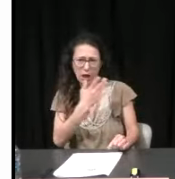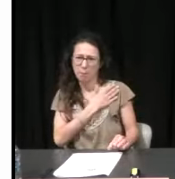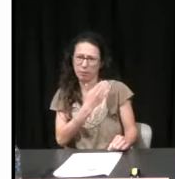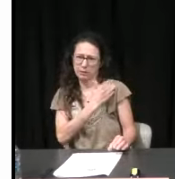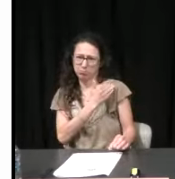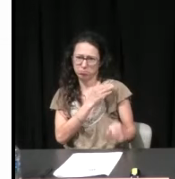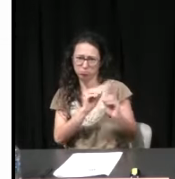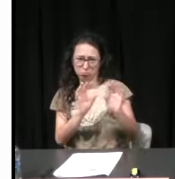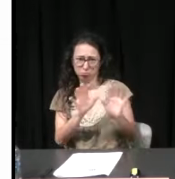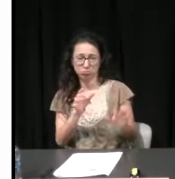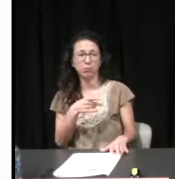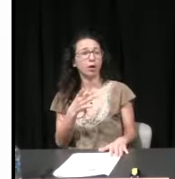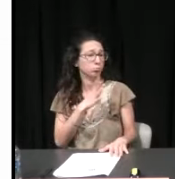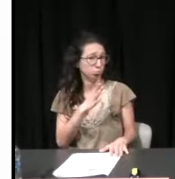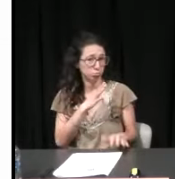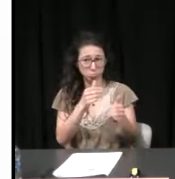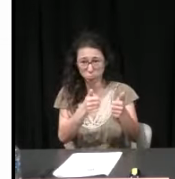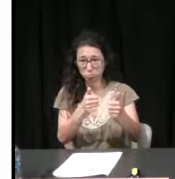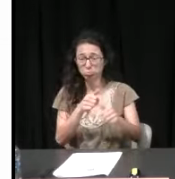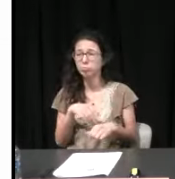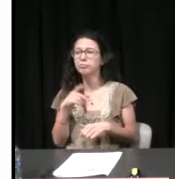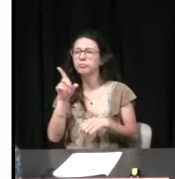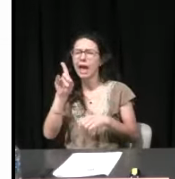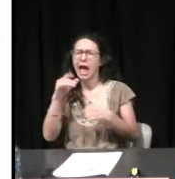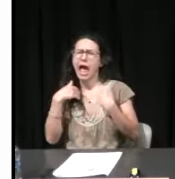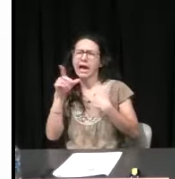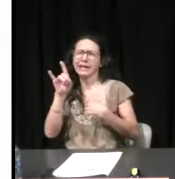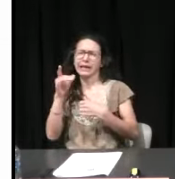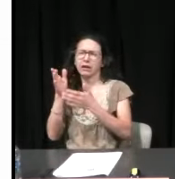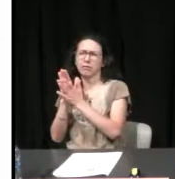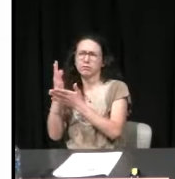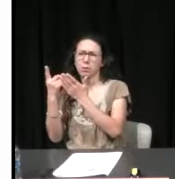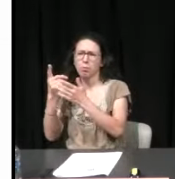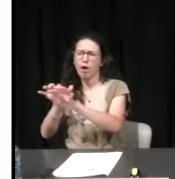have new people and have to make sure that I'm clar if The Interpreter needs clarification that